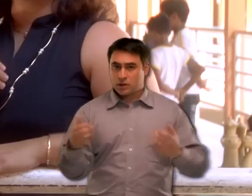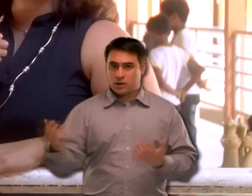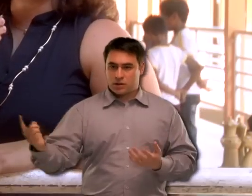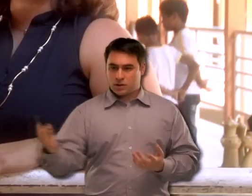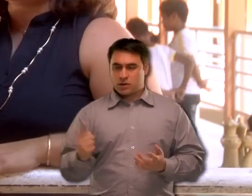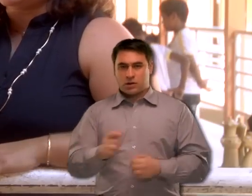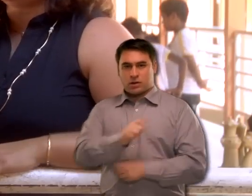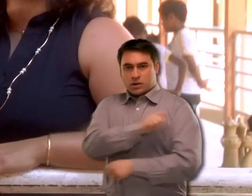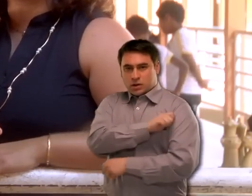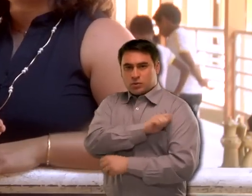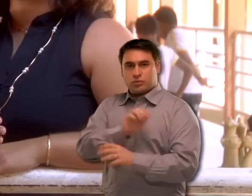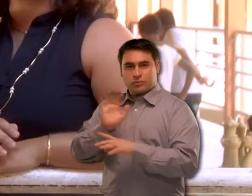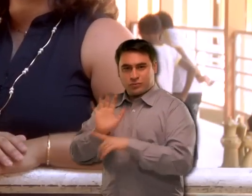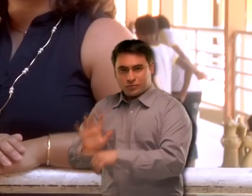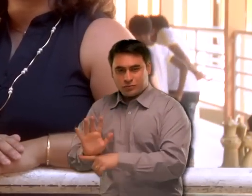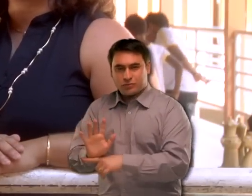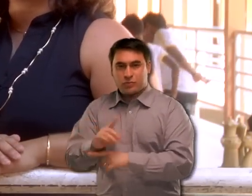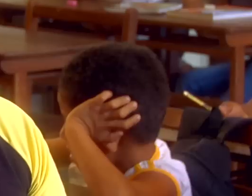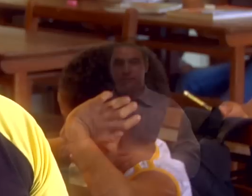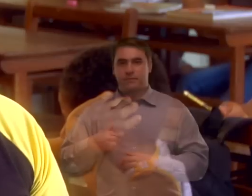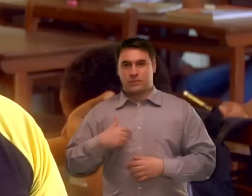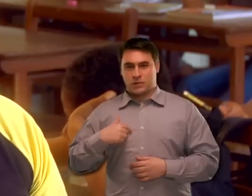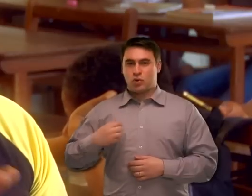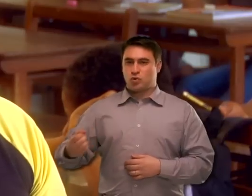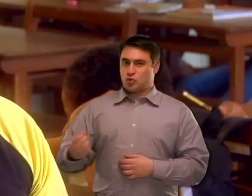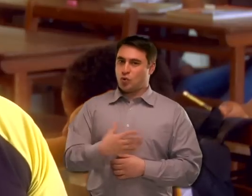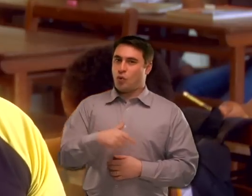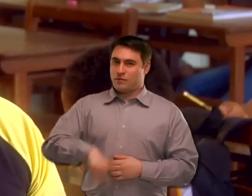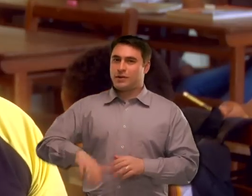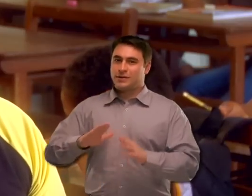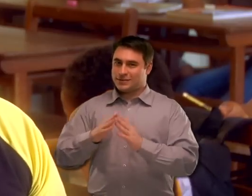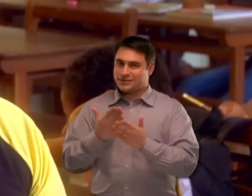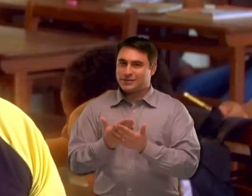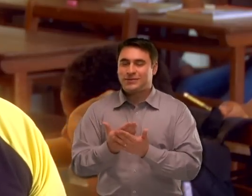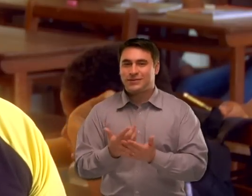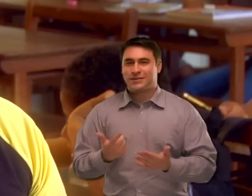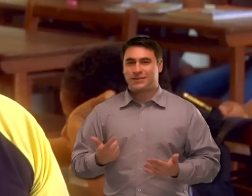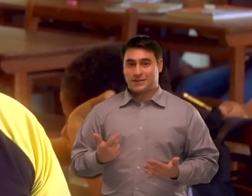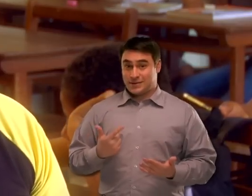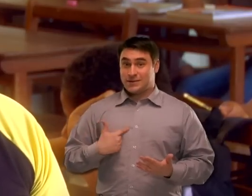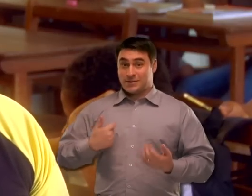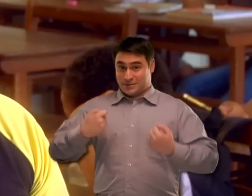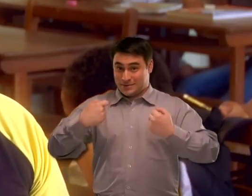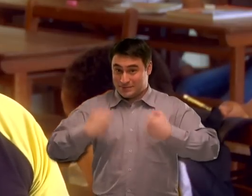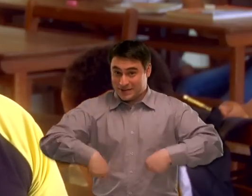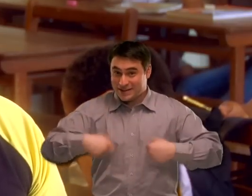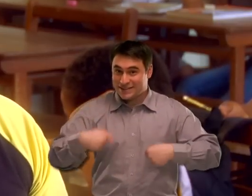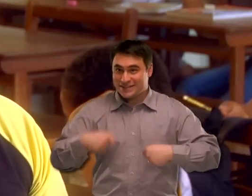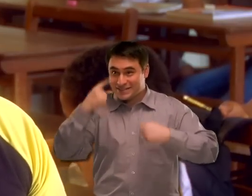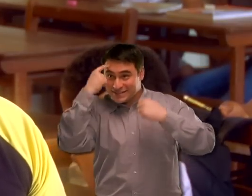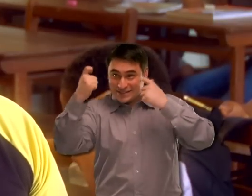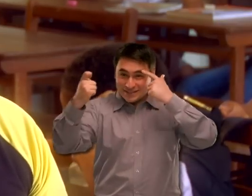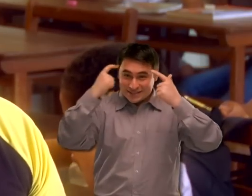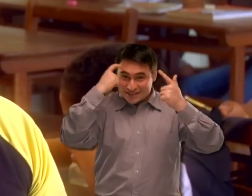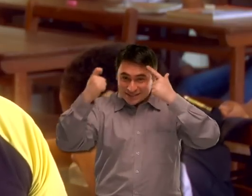that can reach these students. I am the youngest one here at the school so I need a lot of new ideas,